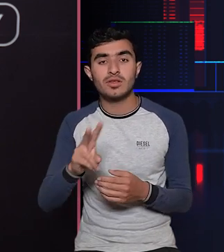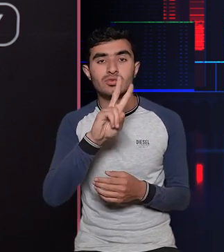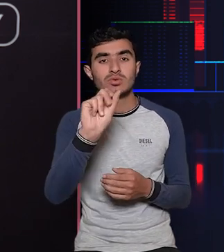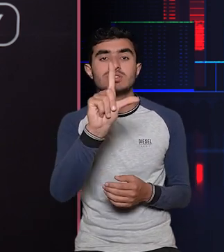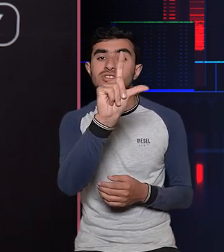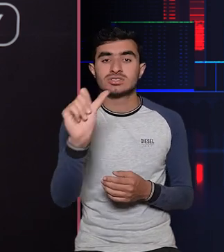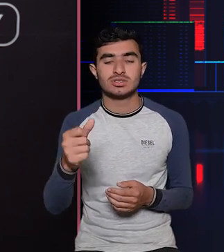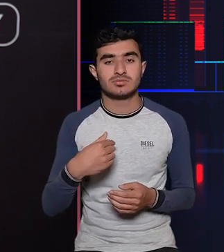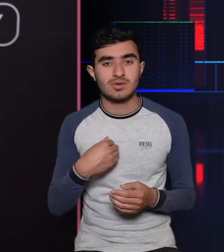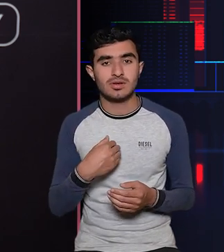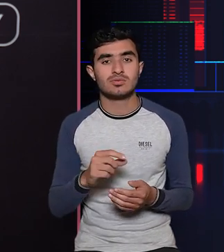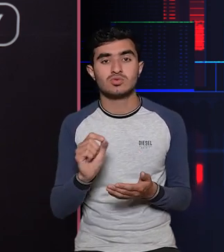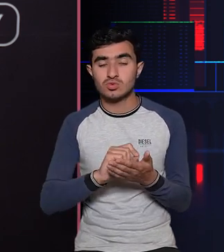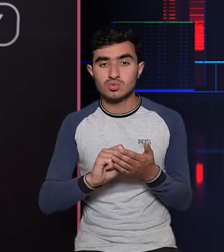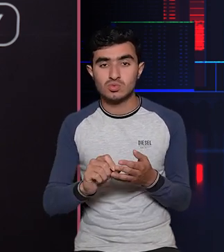I started playing hockey.